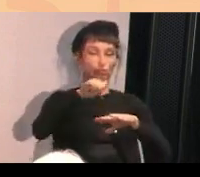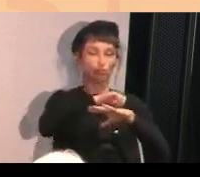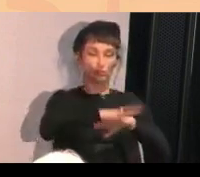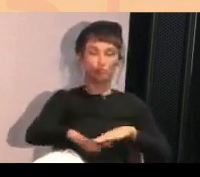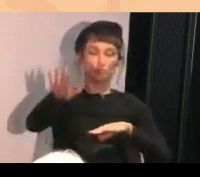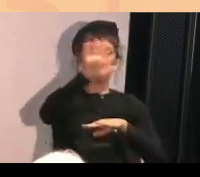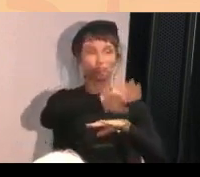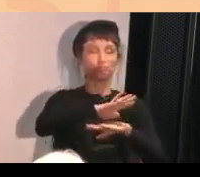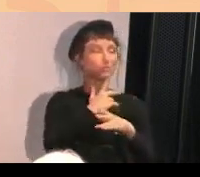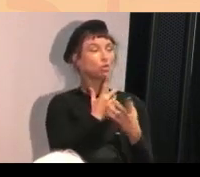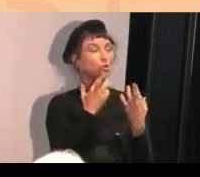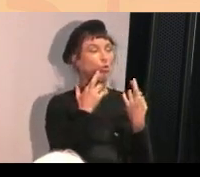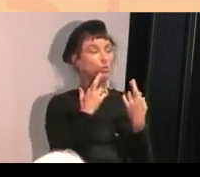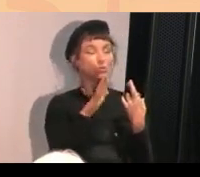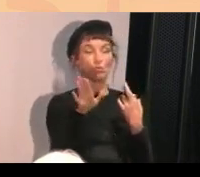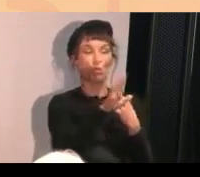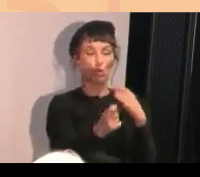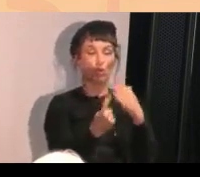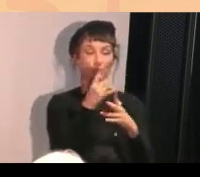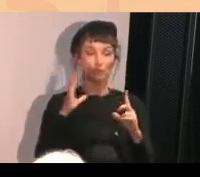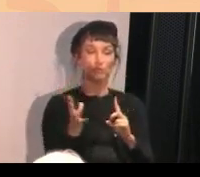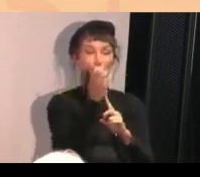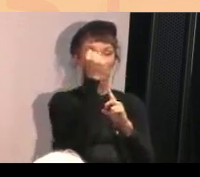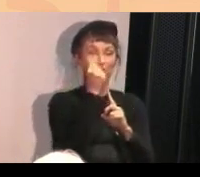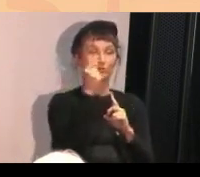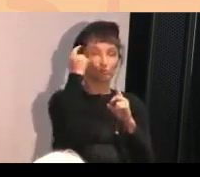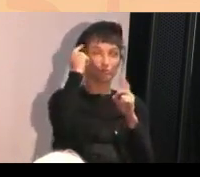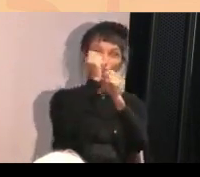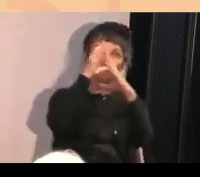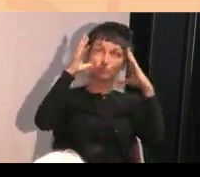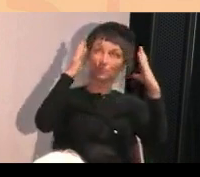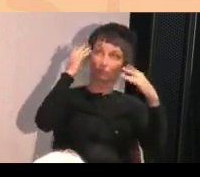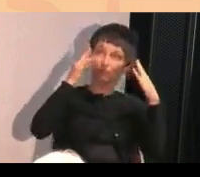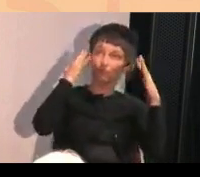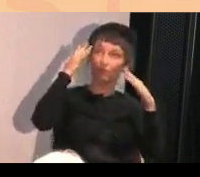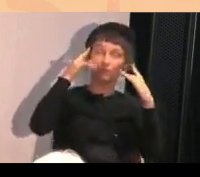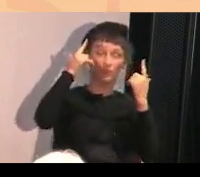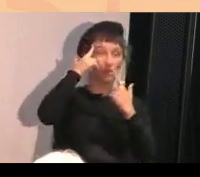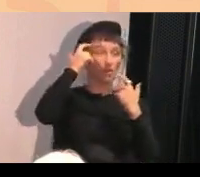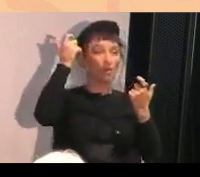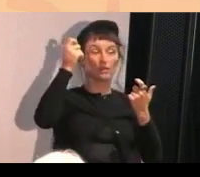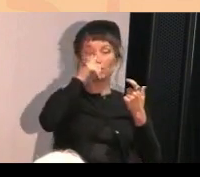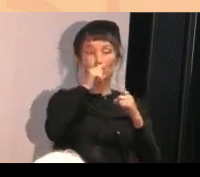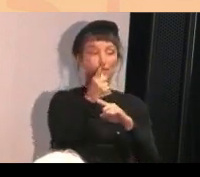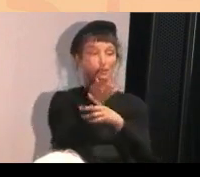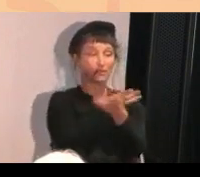I hope you will take this opportunity to reflect on this idea and discuss this throughout the week